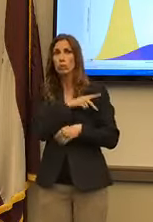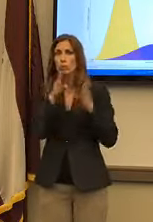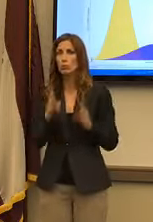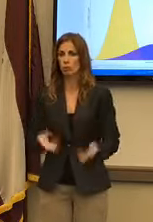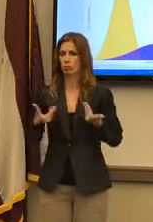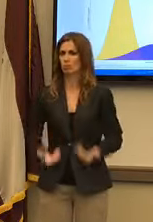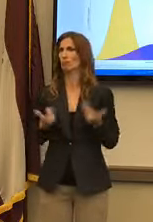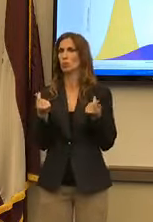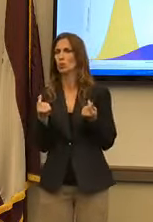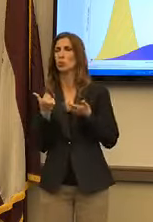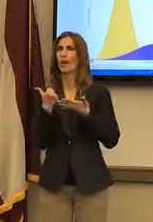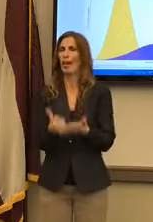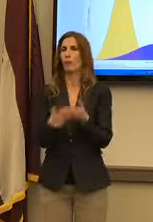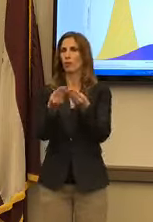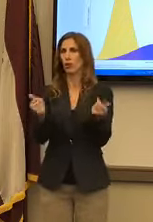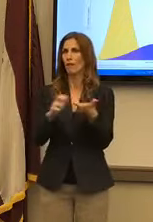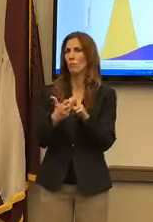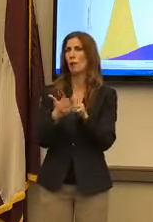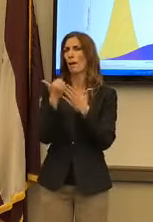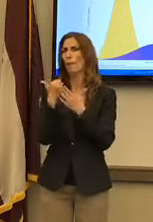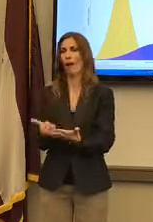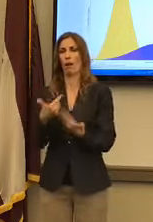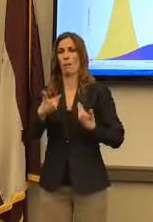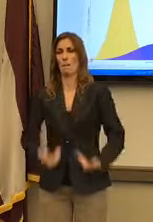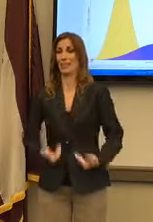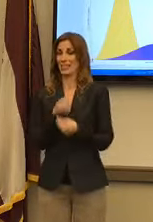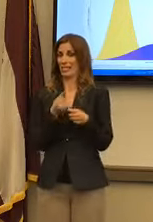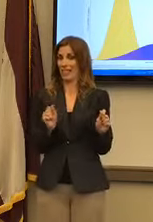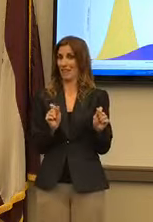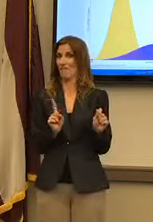the solution to make sure that you are safe when you go out into the community